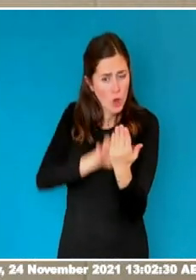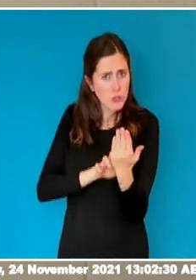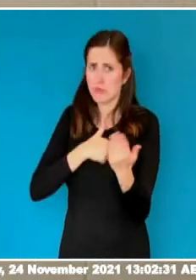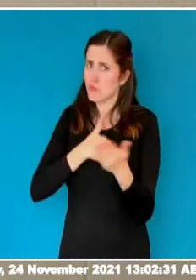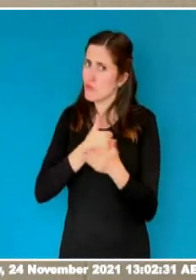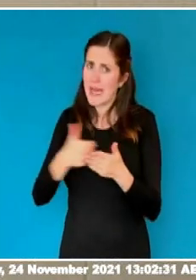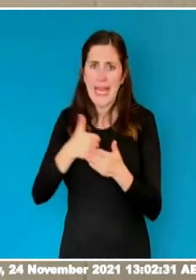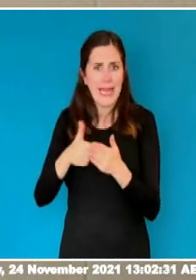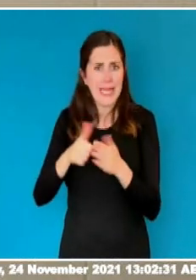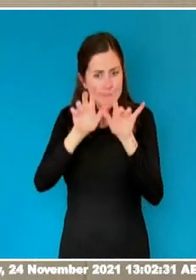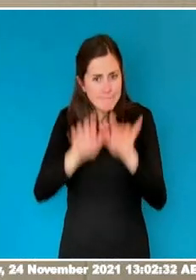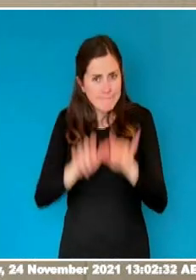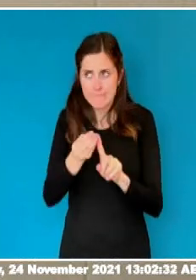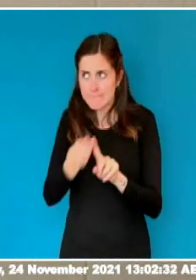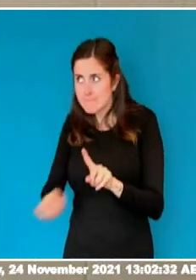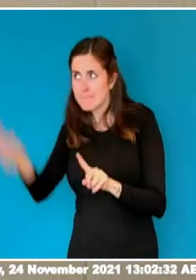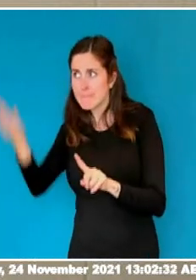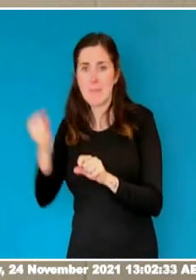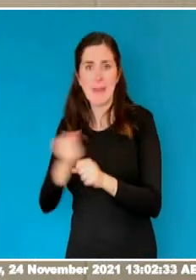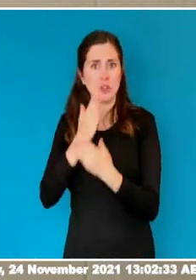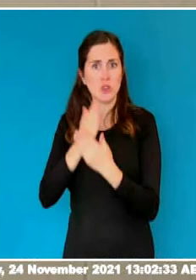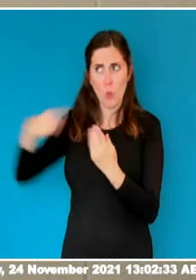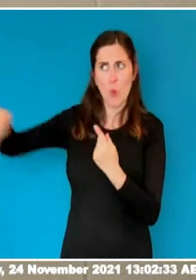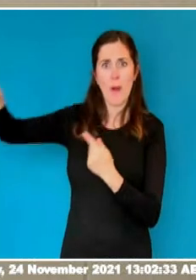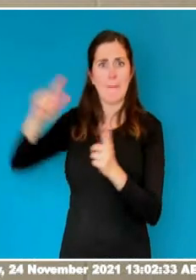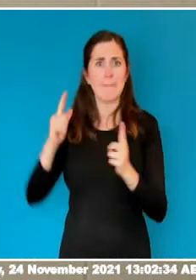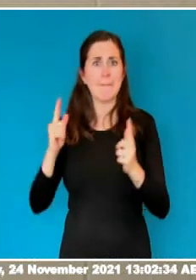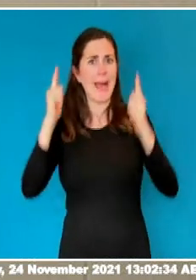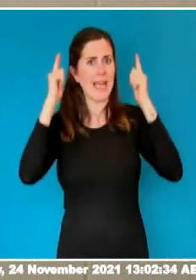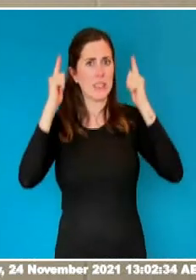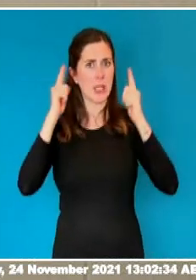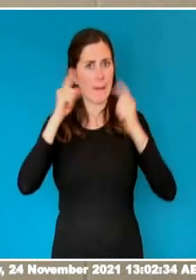the performance across each of the groups and divisions within the agency.